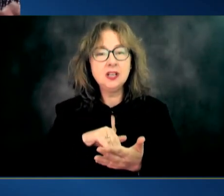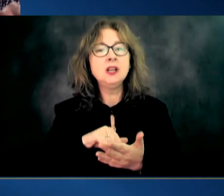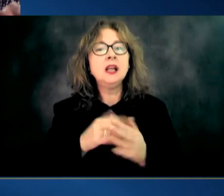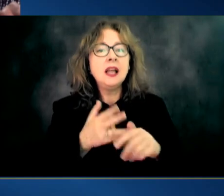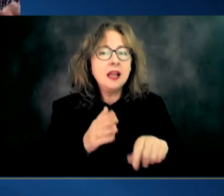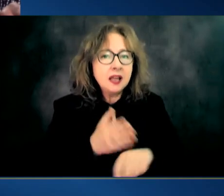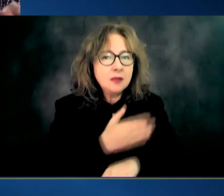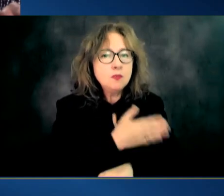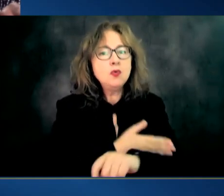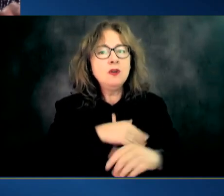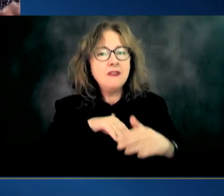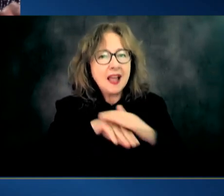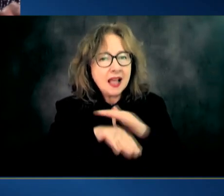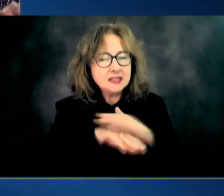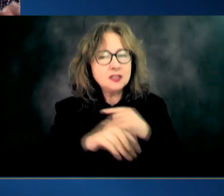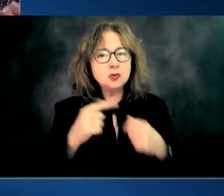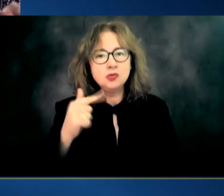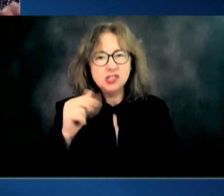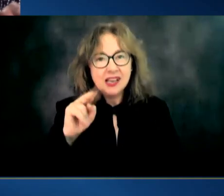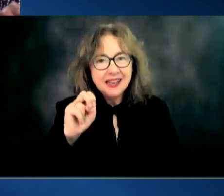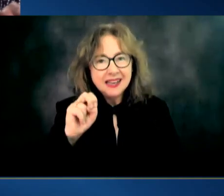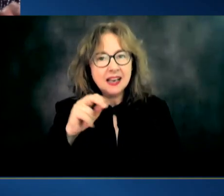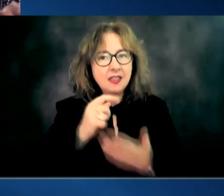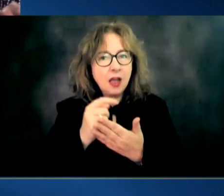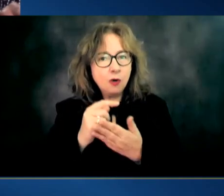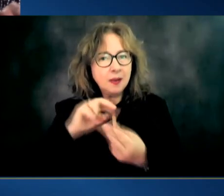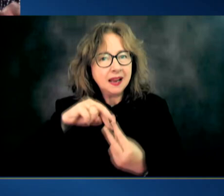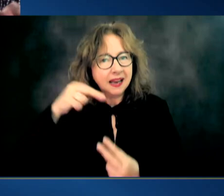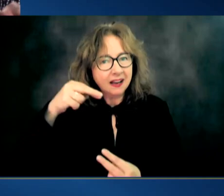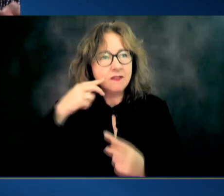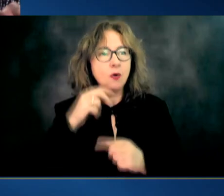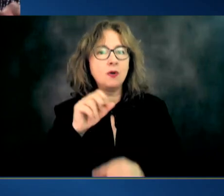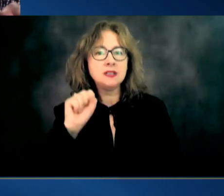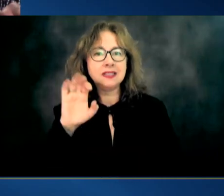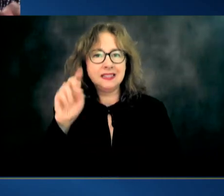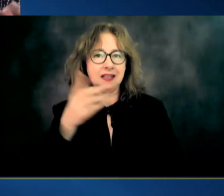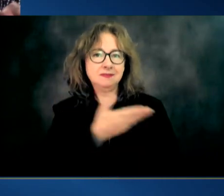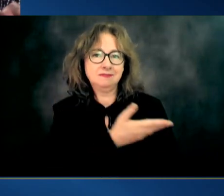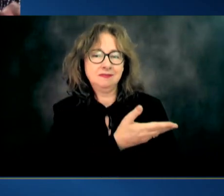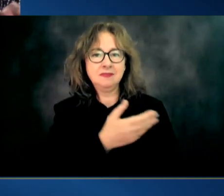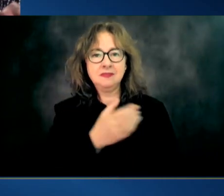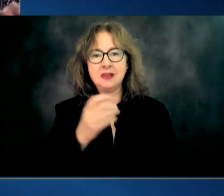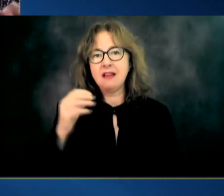therapy for Medicaid enrollees. Lastly, I'm excited to share, and this was noted in the